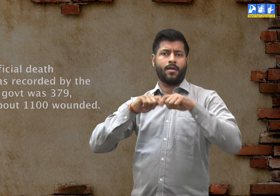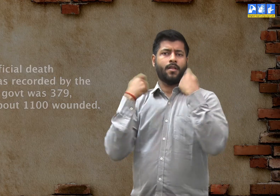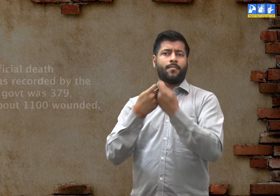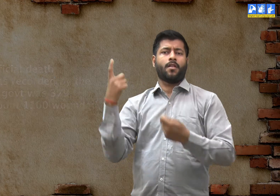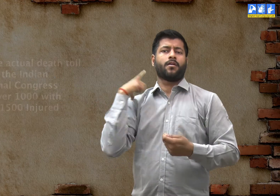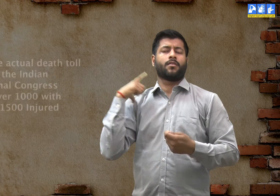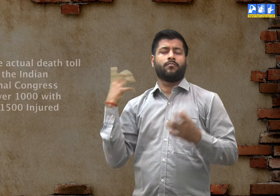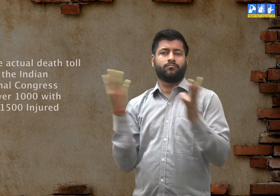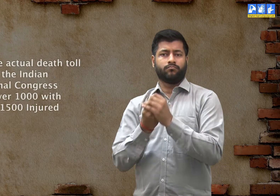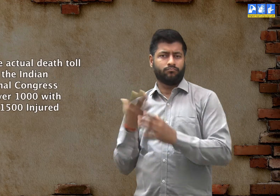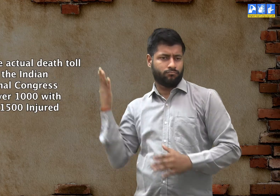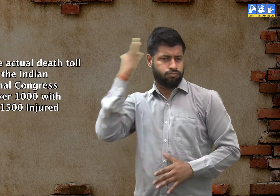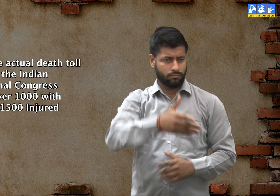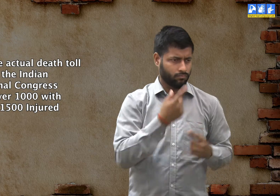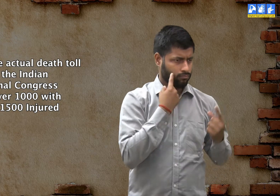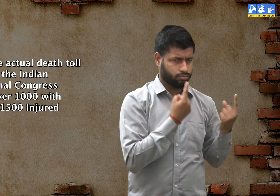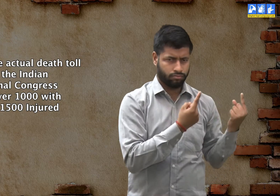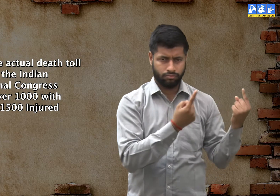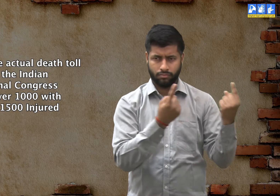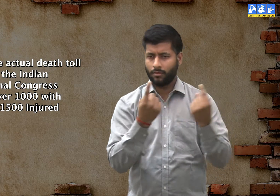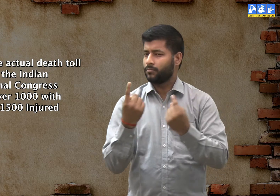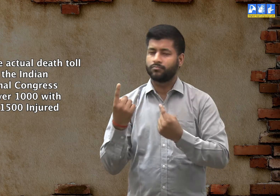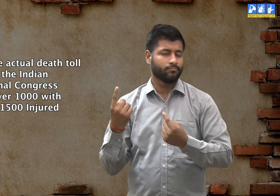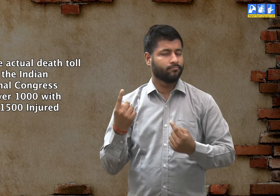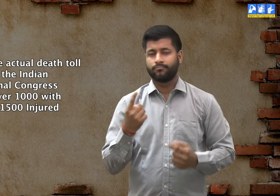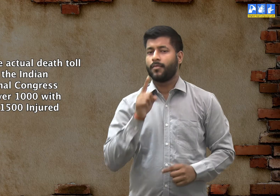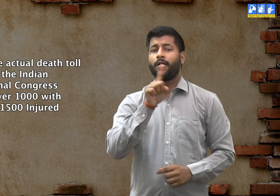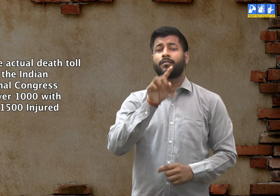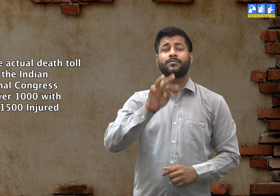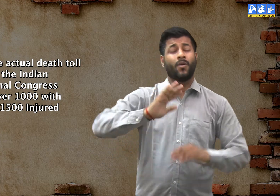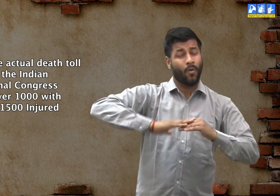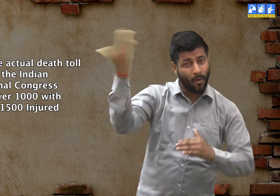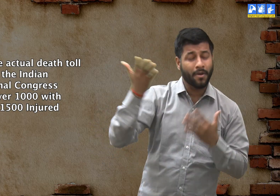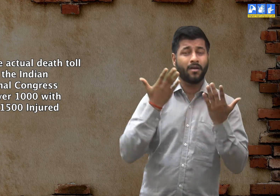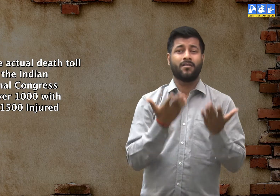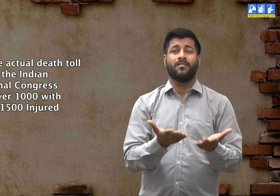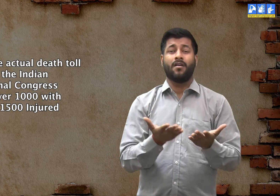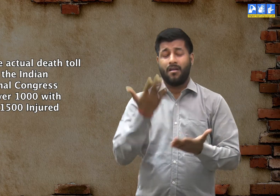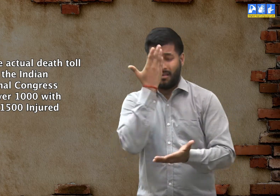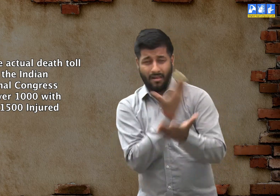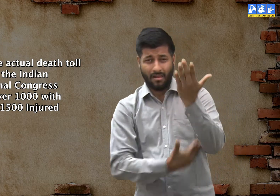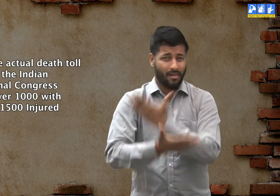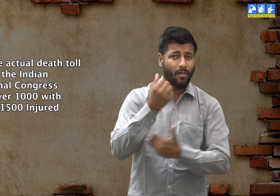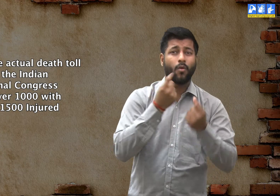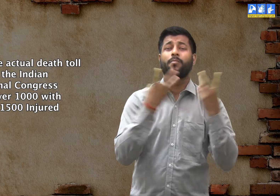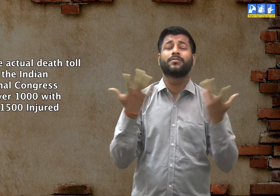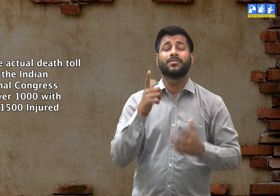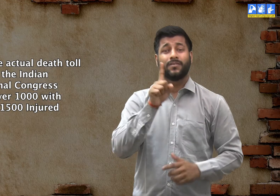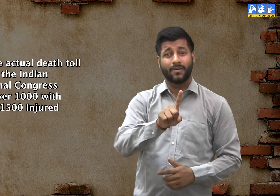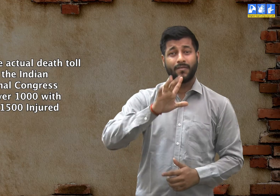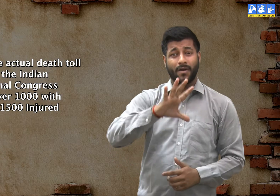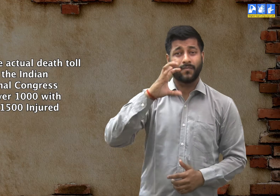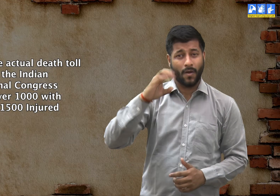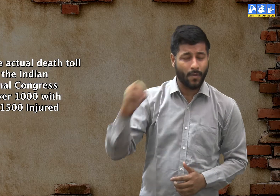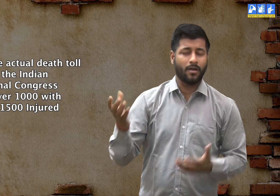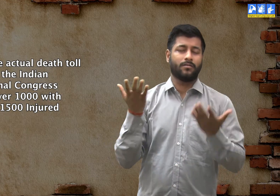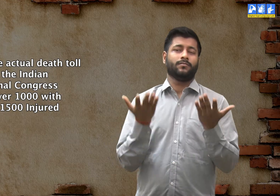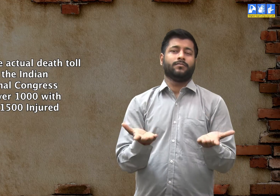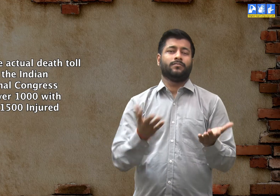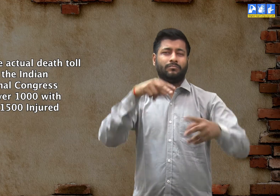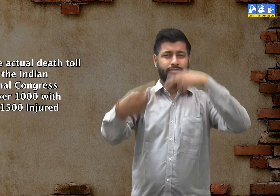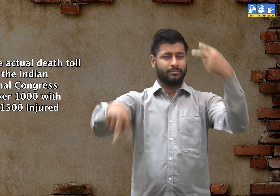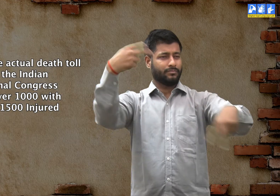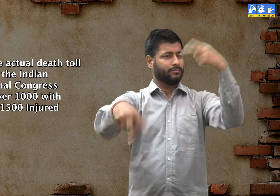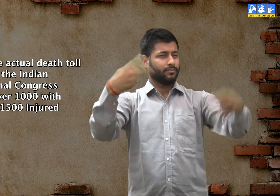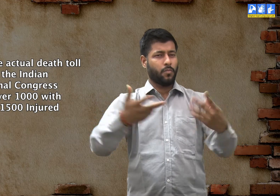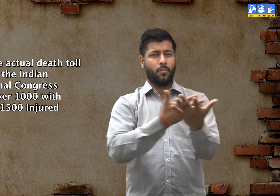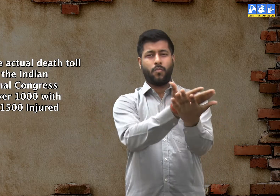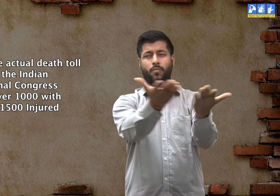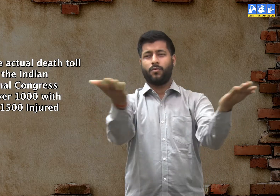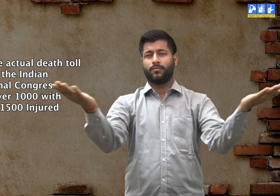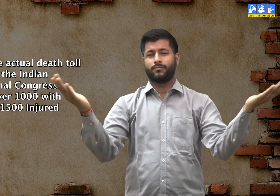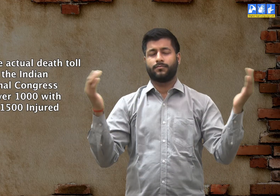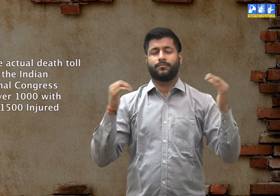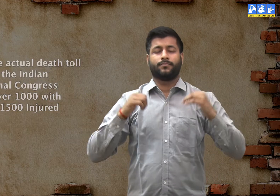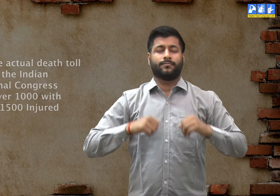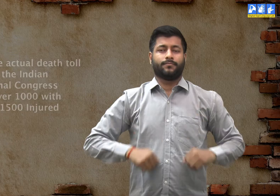But the actual death toll as per the Indian National Congress was over 1000 with about 1500 injured.